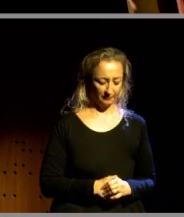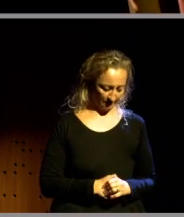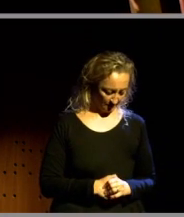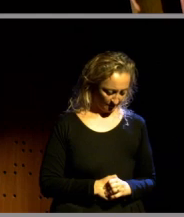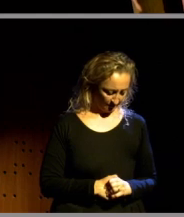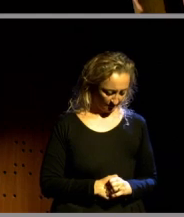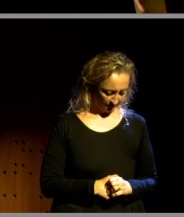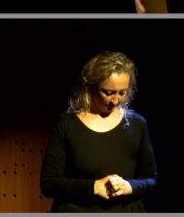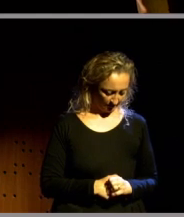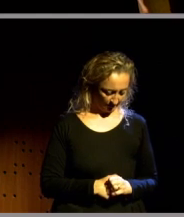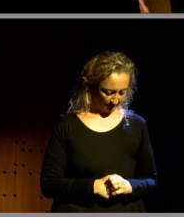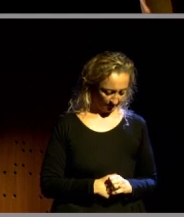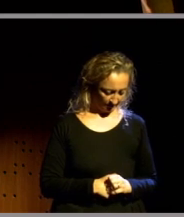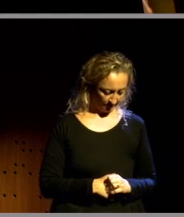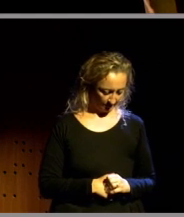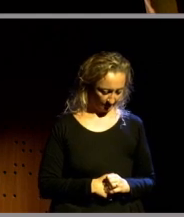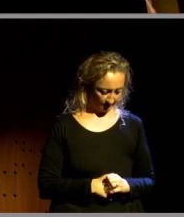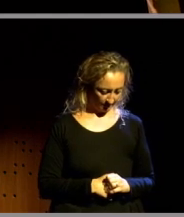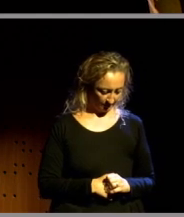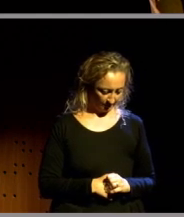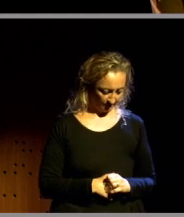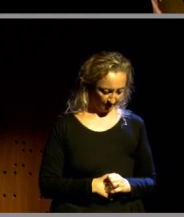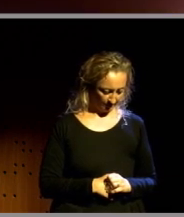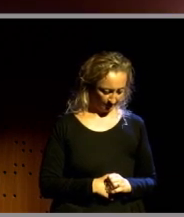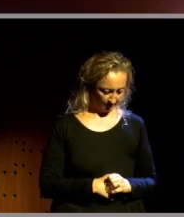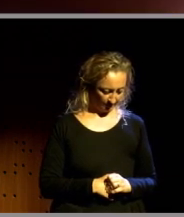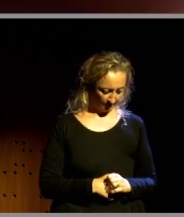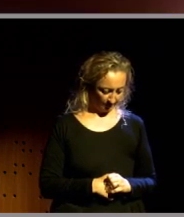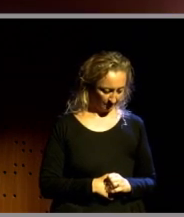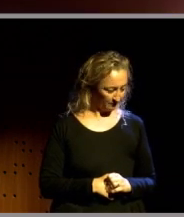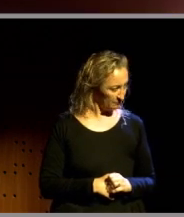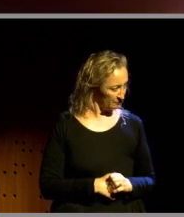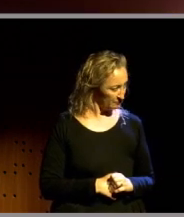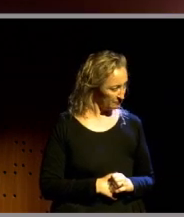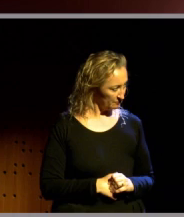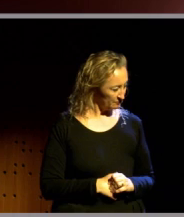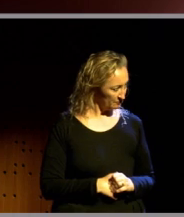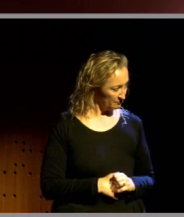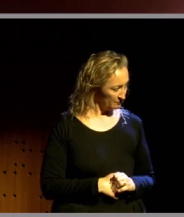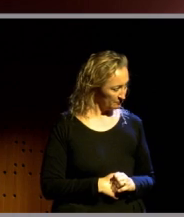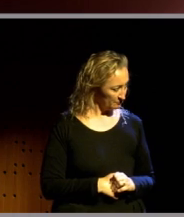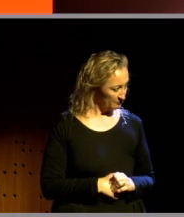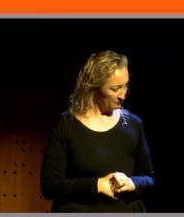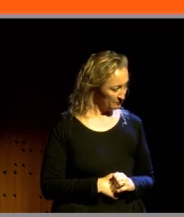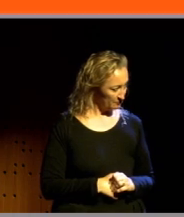Islander and Tongan person to be accepted into the Next Chapter program at the Wheeler Centre. As a sovereign storyteller, Meleika showcases their